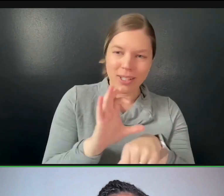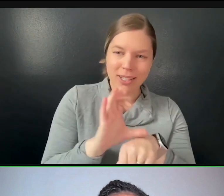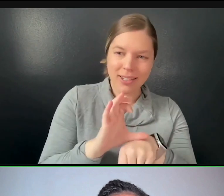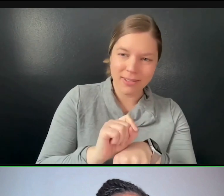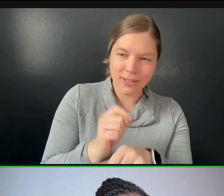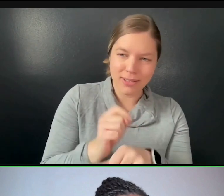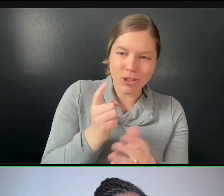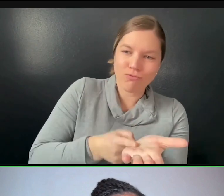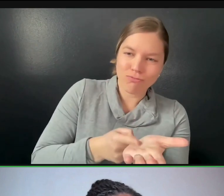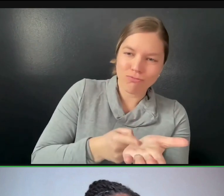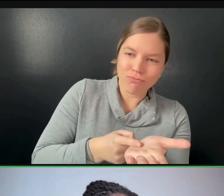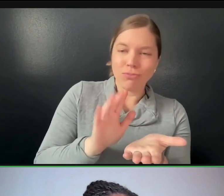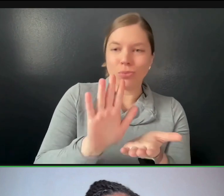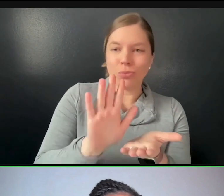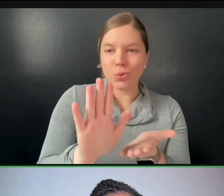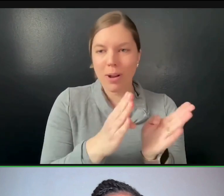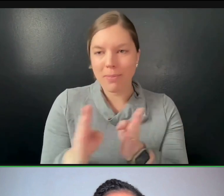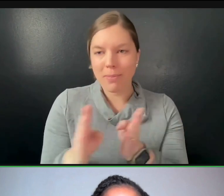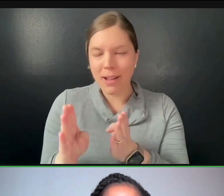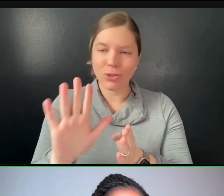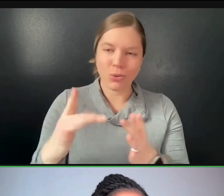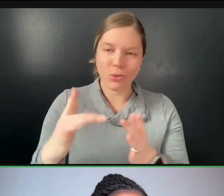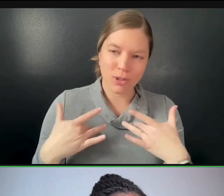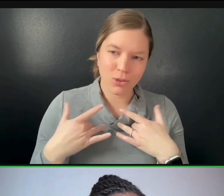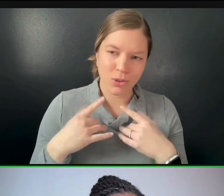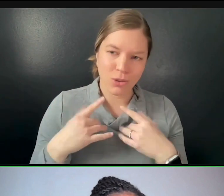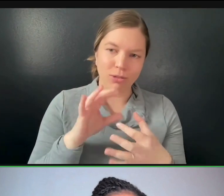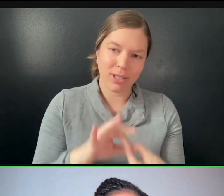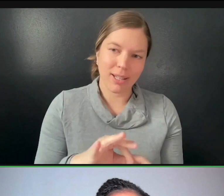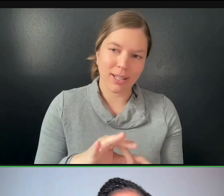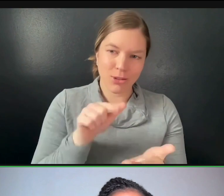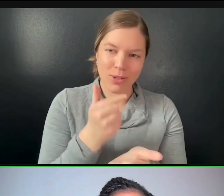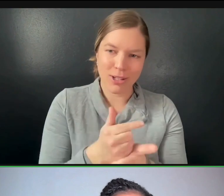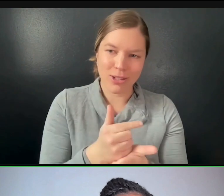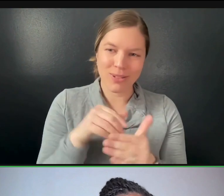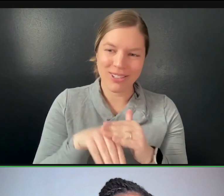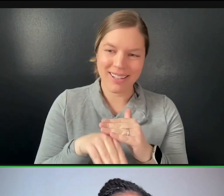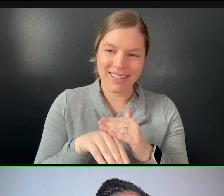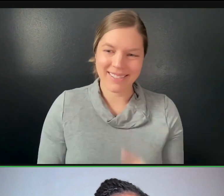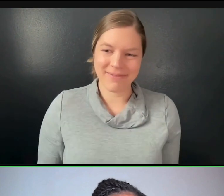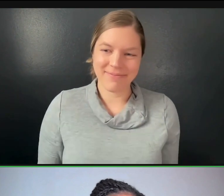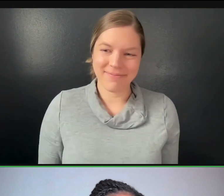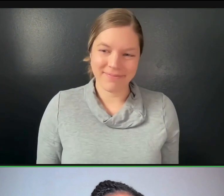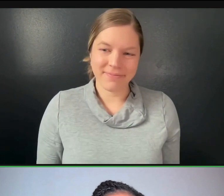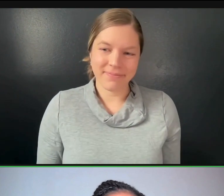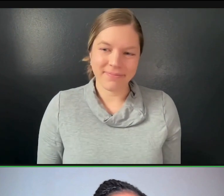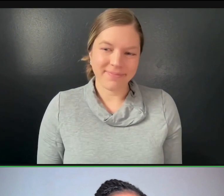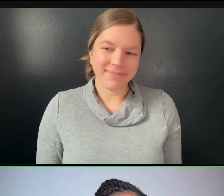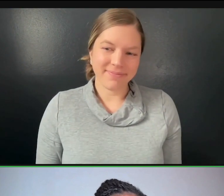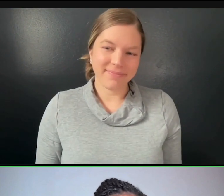And we can set up an available schedule time for a little more of a consultant for your plans and your big day